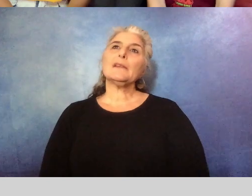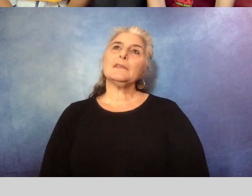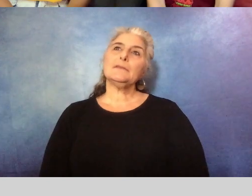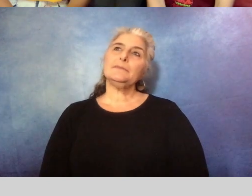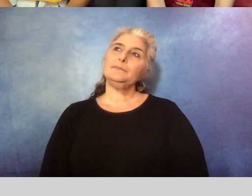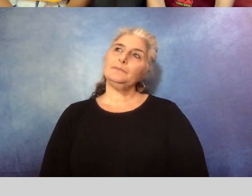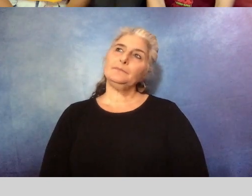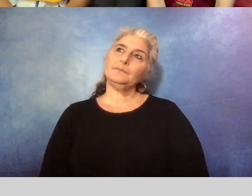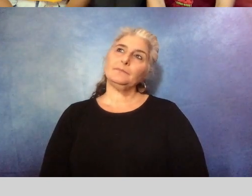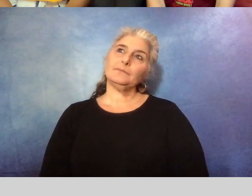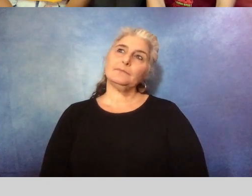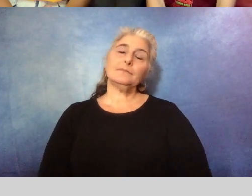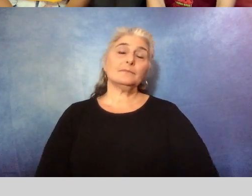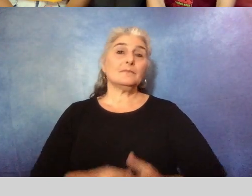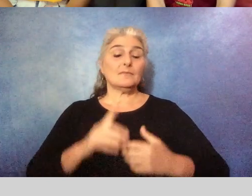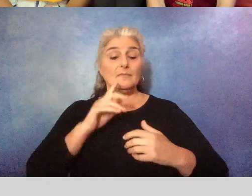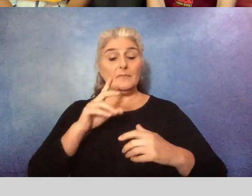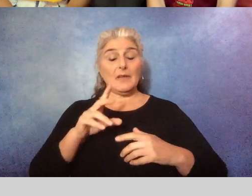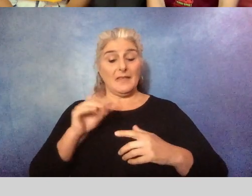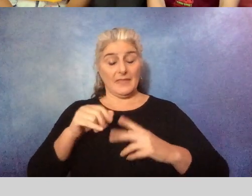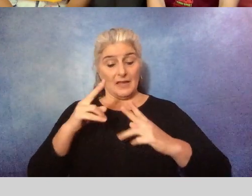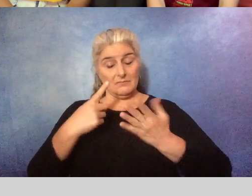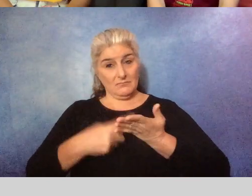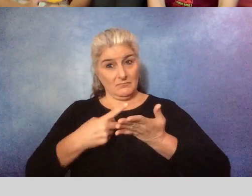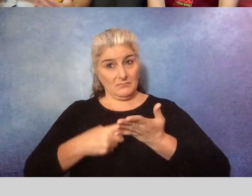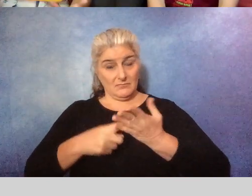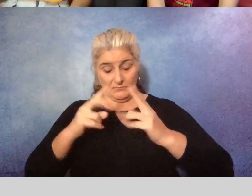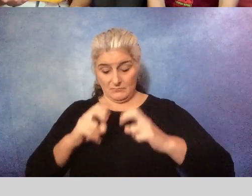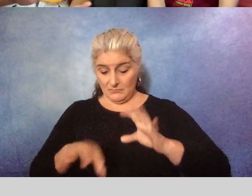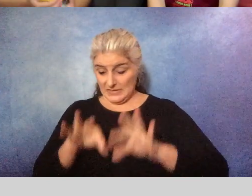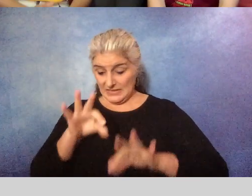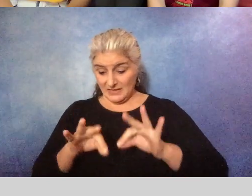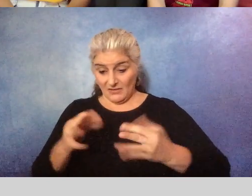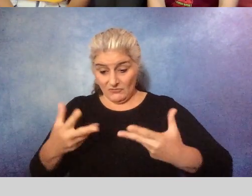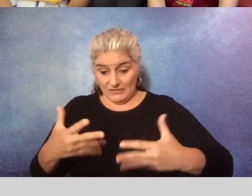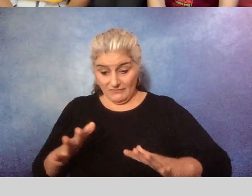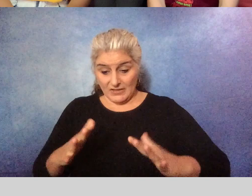And after the discovery, we would have the basic definitions